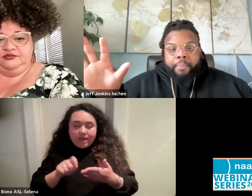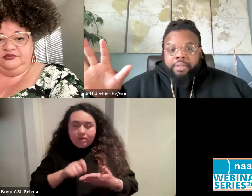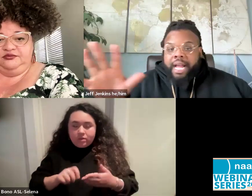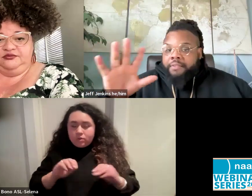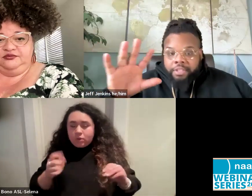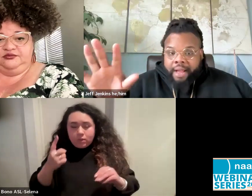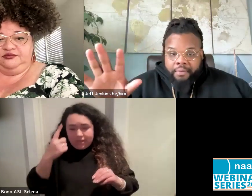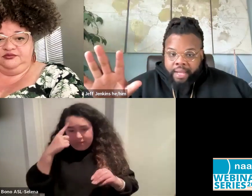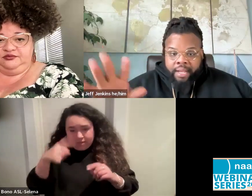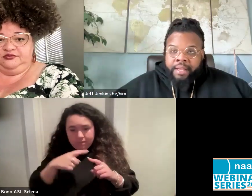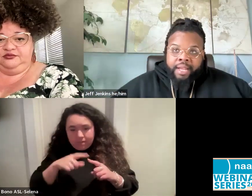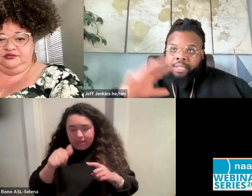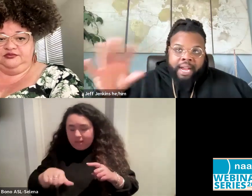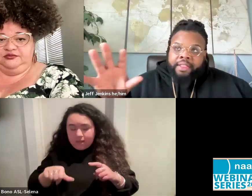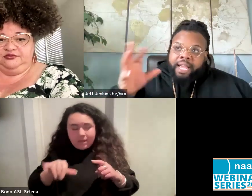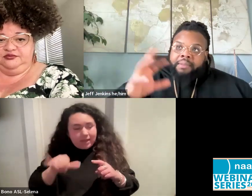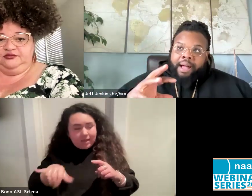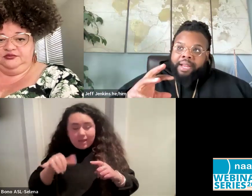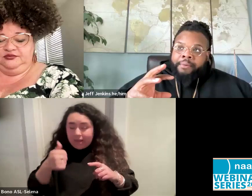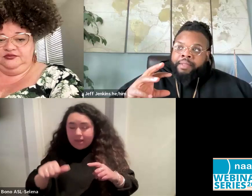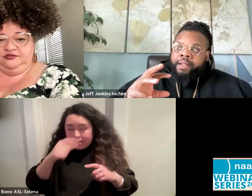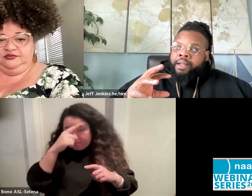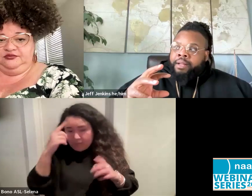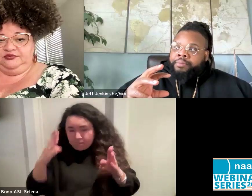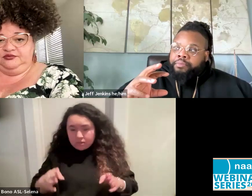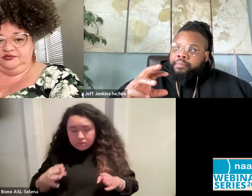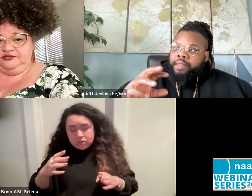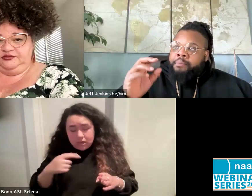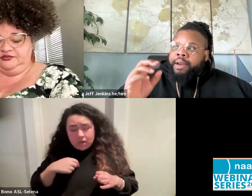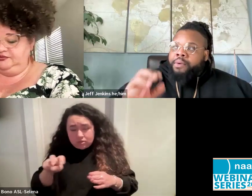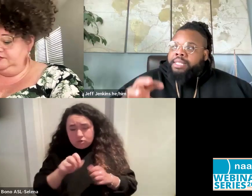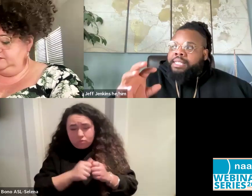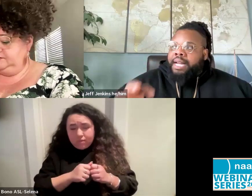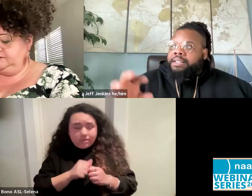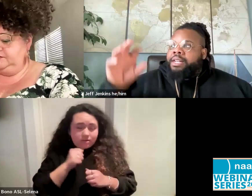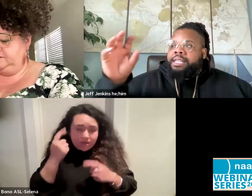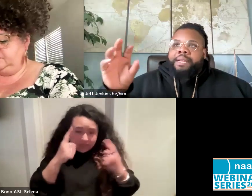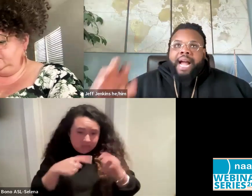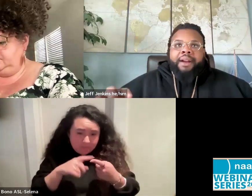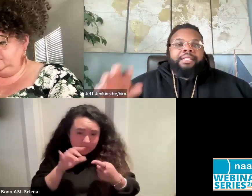Person I ever traveled with was ever thinking about it. But it wasn't. It's how I started Chubby Diaries.